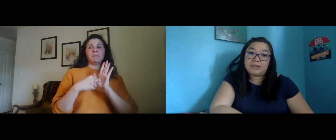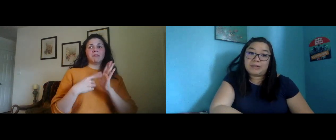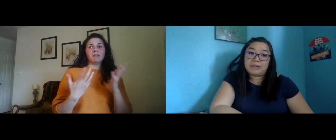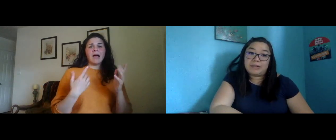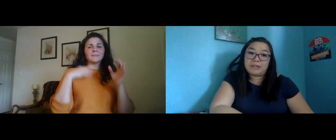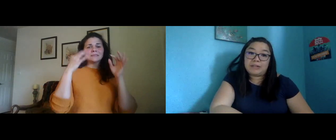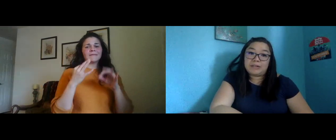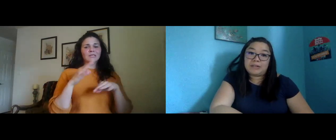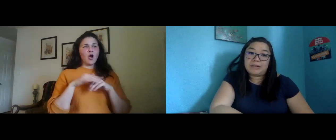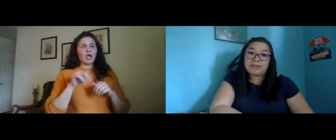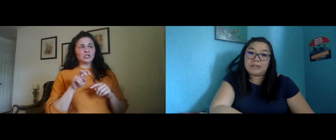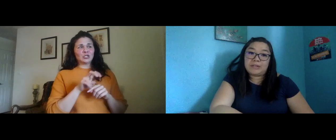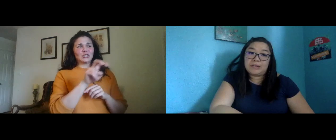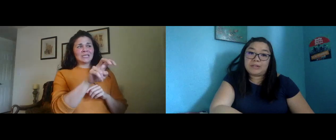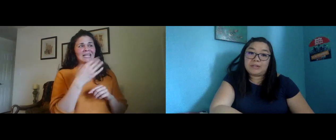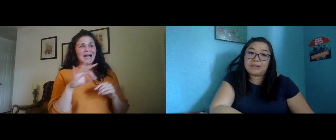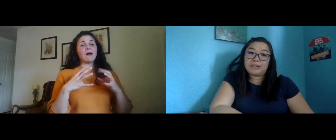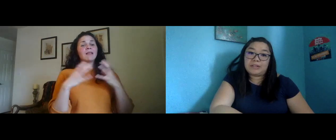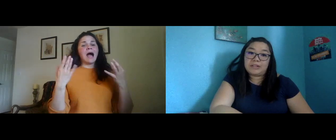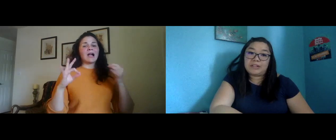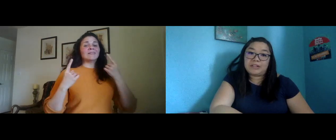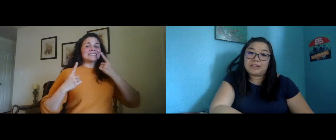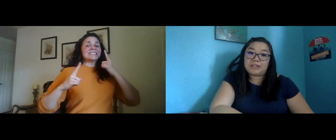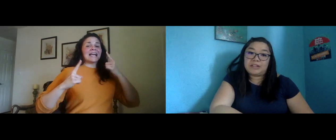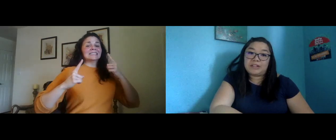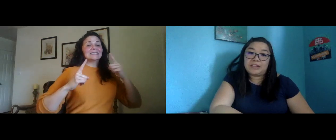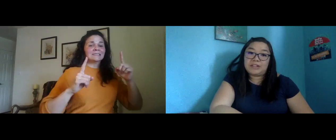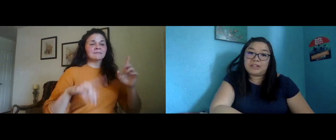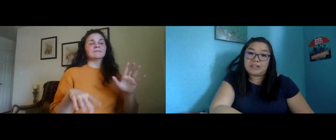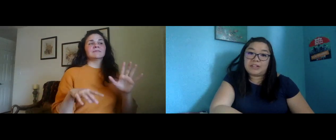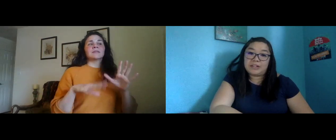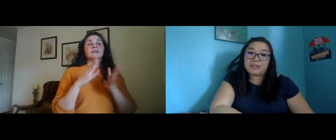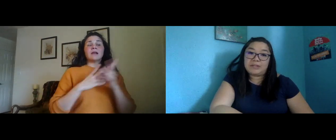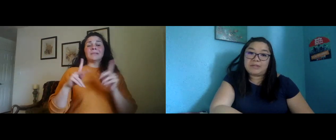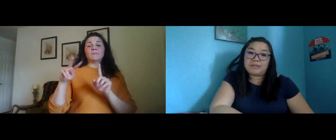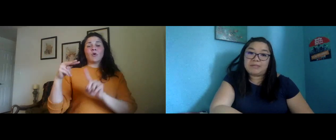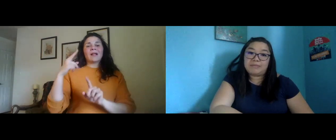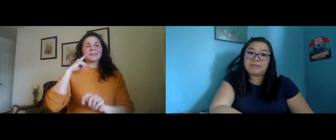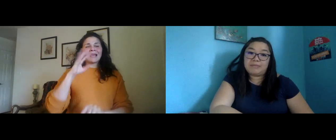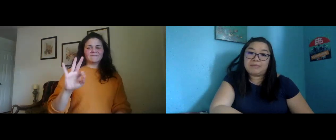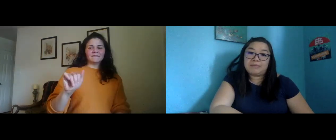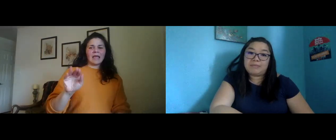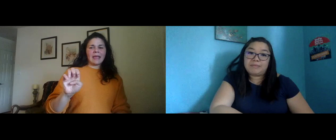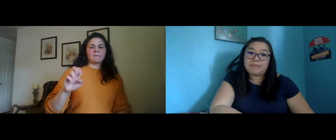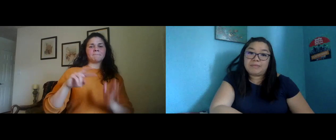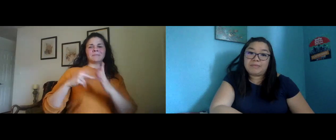If you want to use me as an example, I am definitely on a journey with a lot of successes.